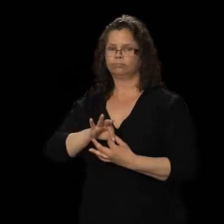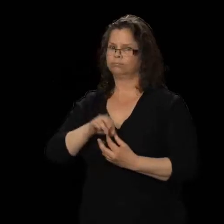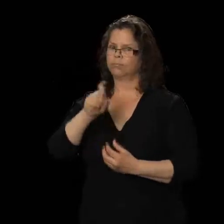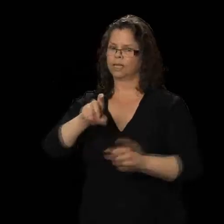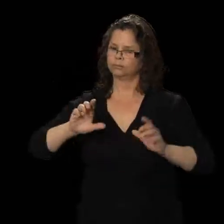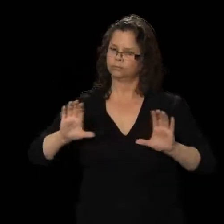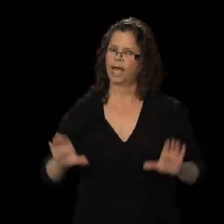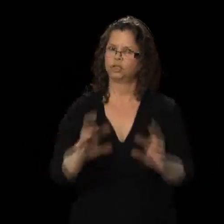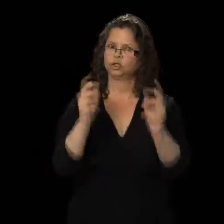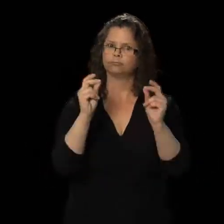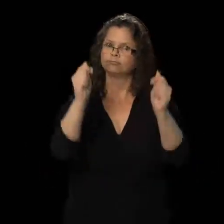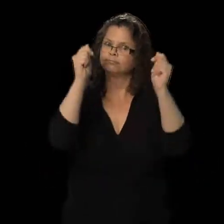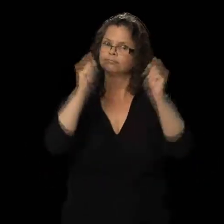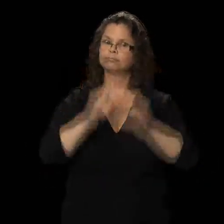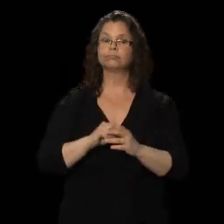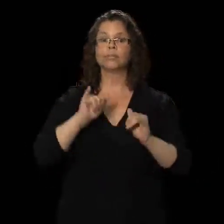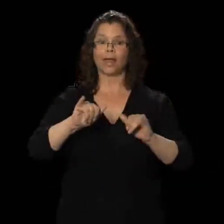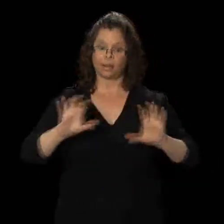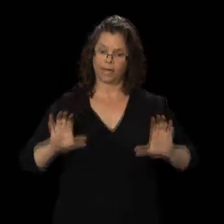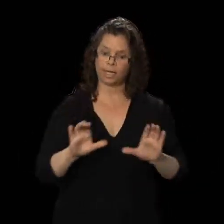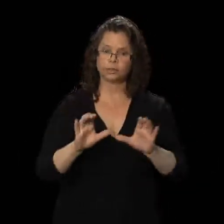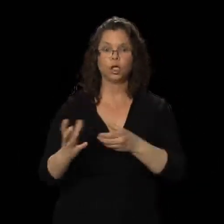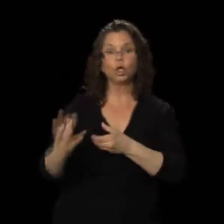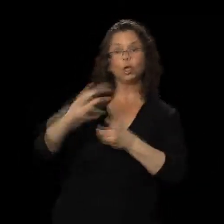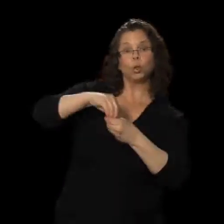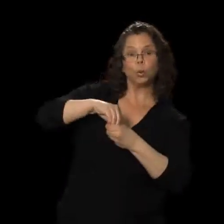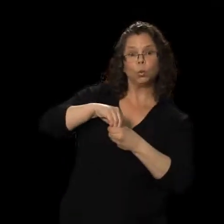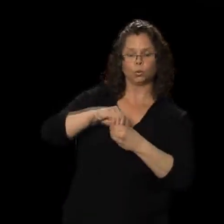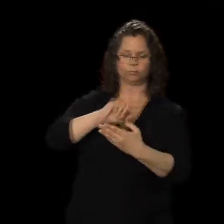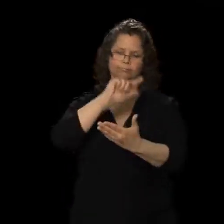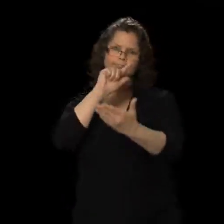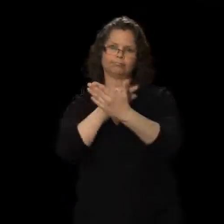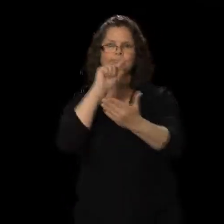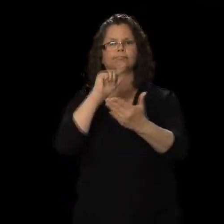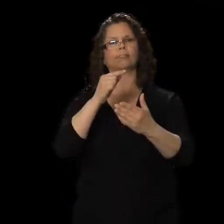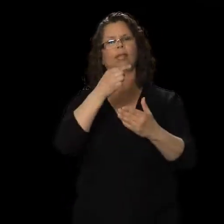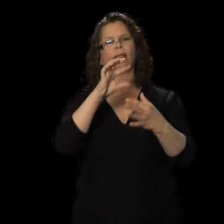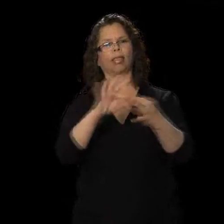a same-sex relationship. This action includes not allowing the use of homophobic